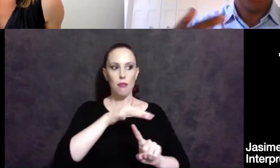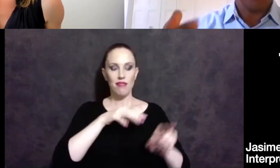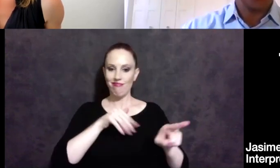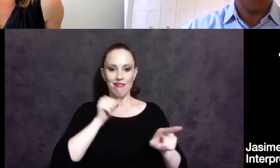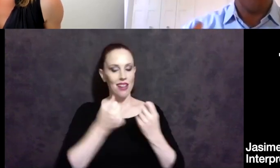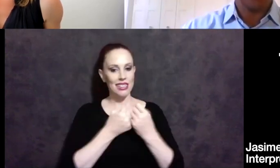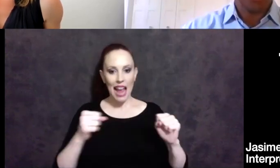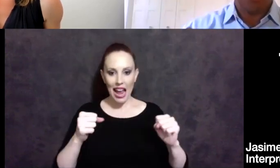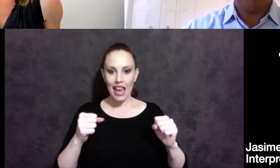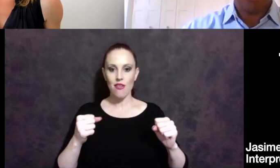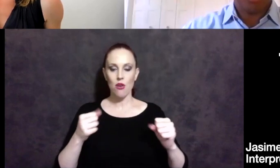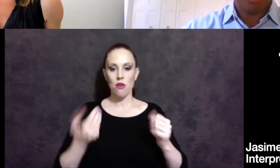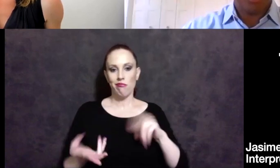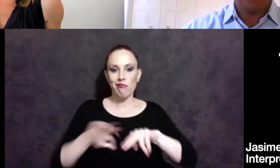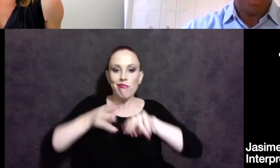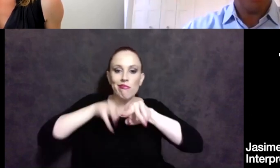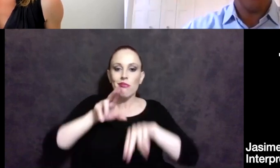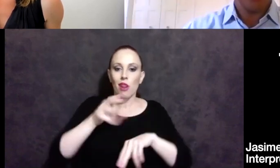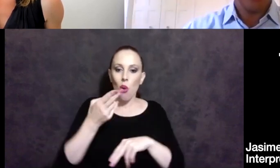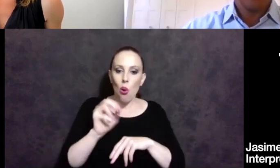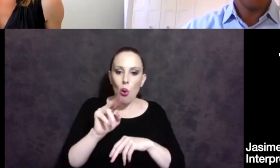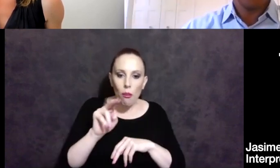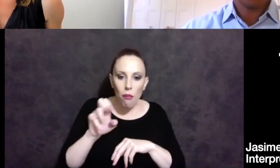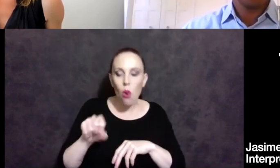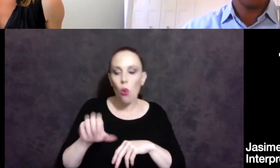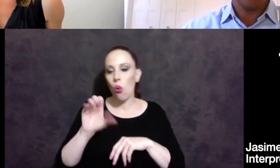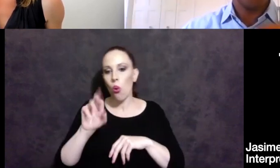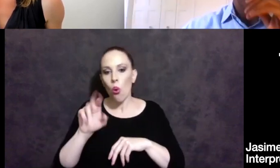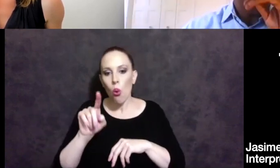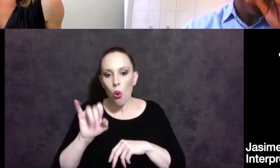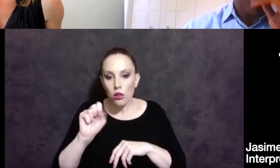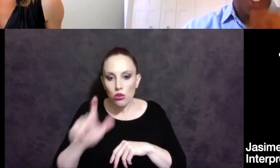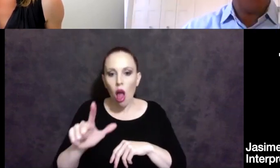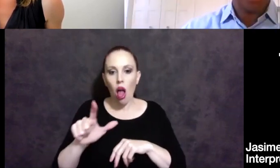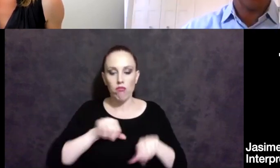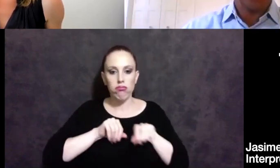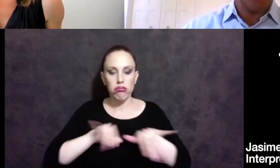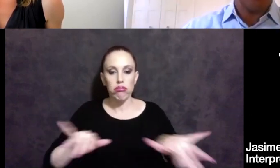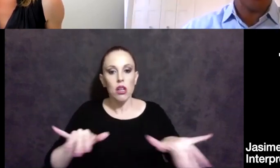releasing hormones and cortisol and you name it. The question comes up, how as an adult,